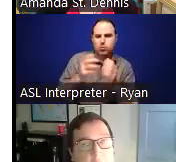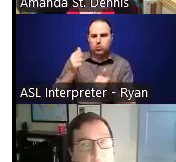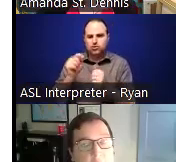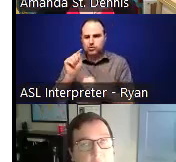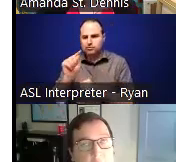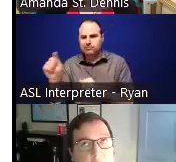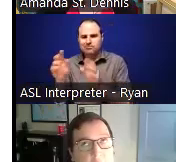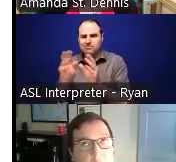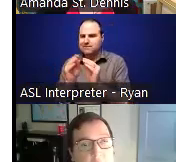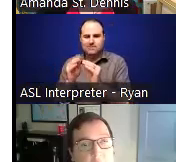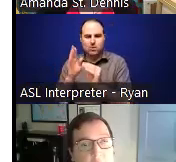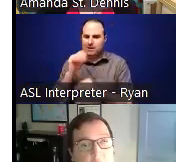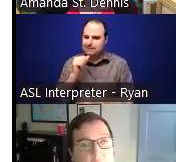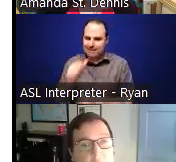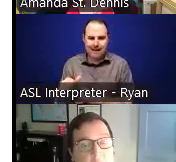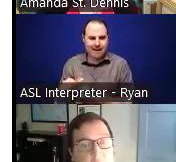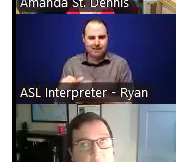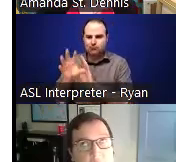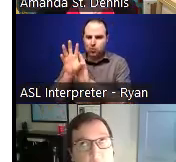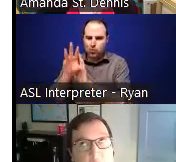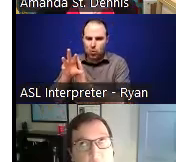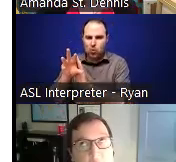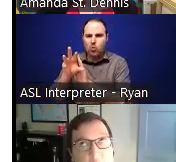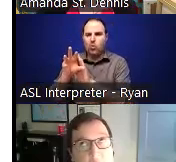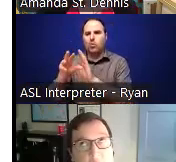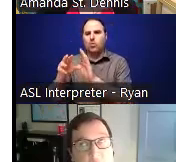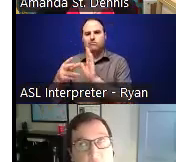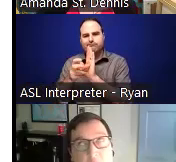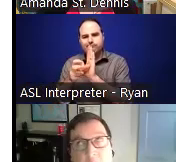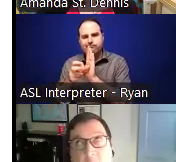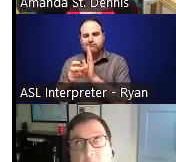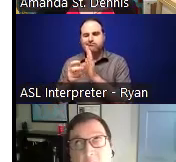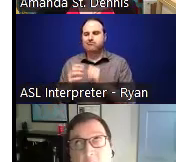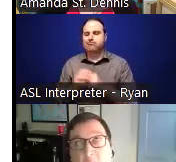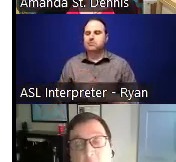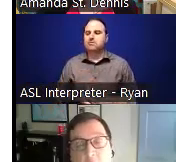rather than feeling that just because they can't attend a meeting doesn't mean that they're no